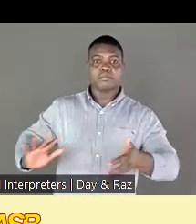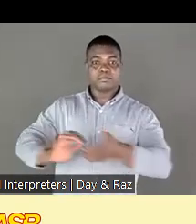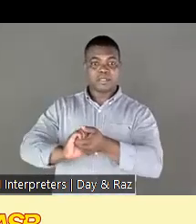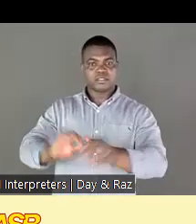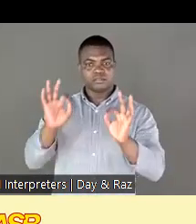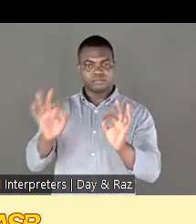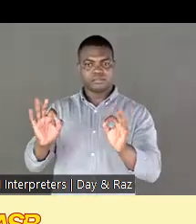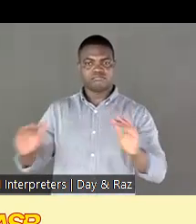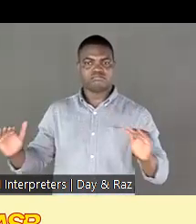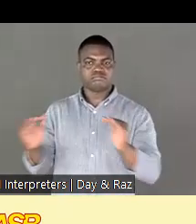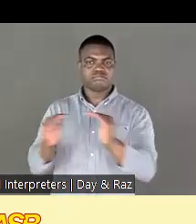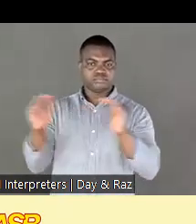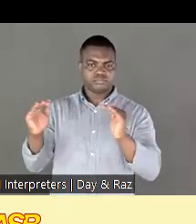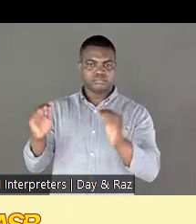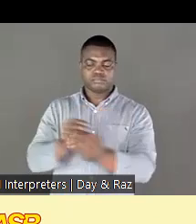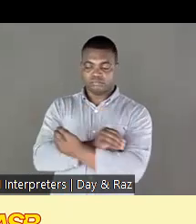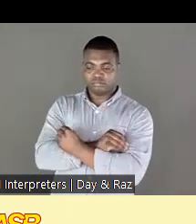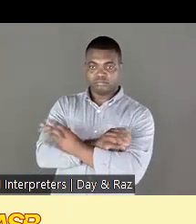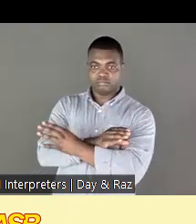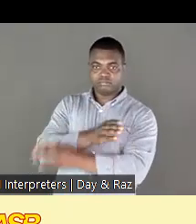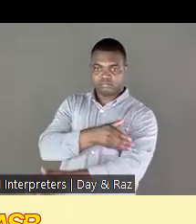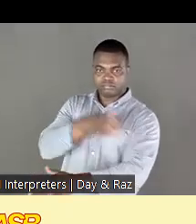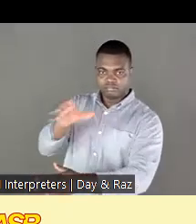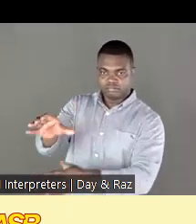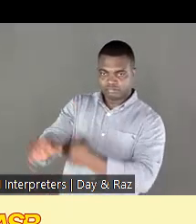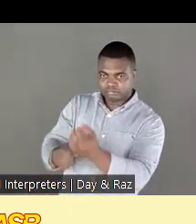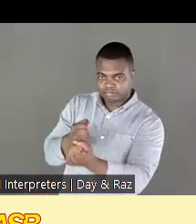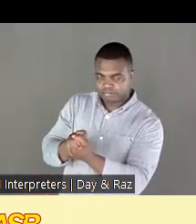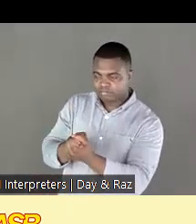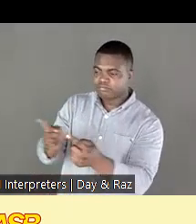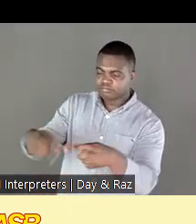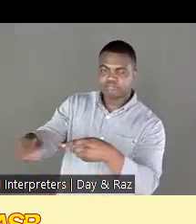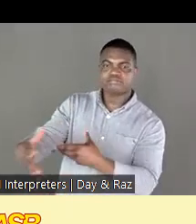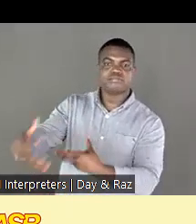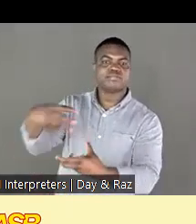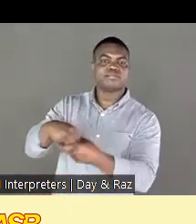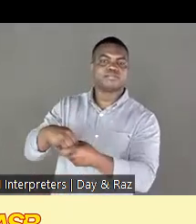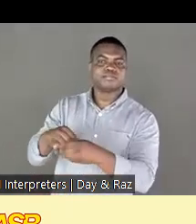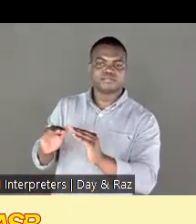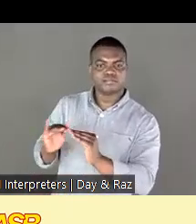So the first one is building a collaborative and equal partnership. How can we do this?